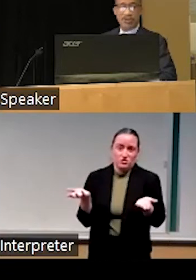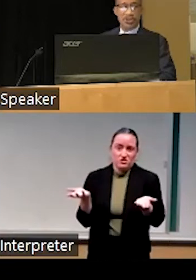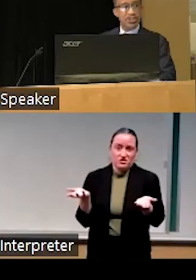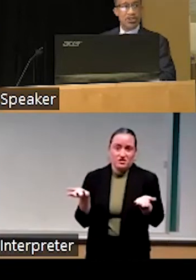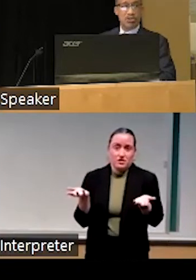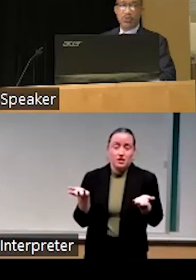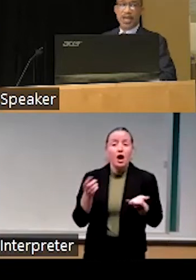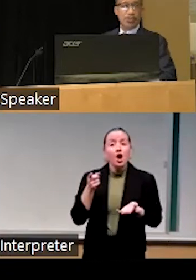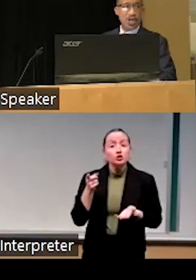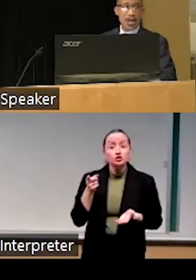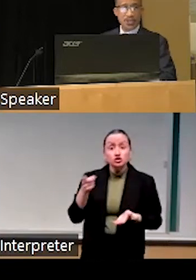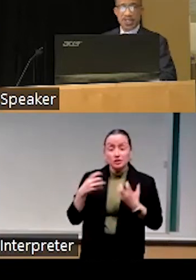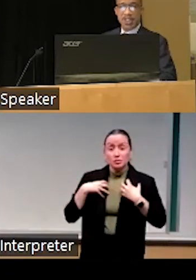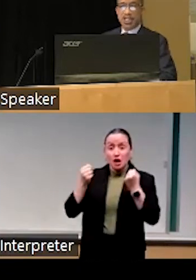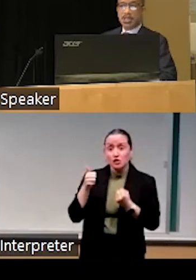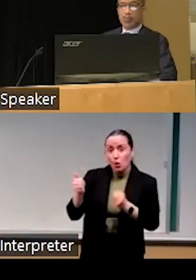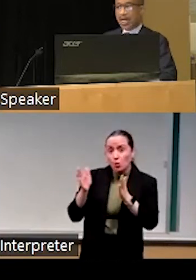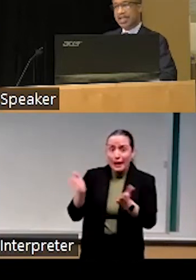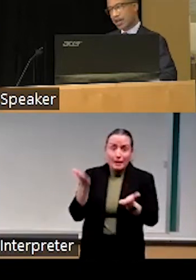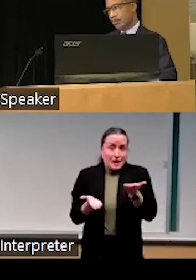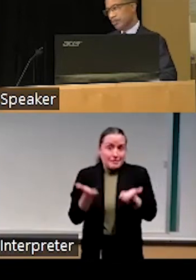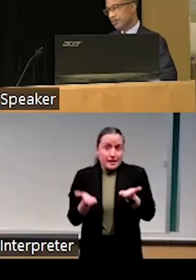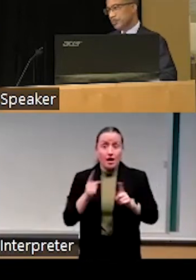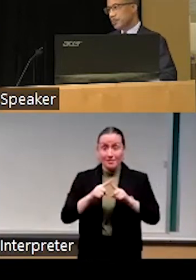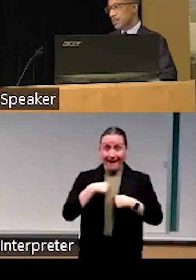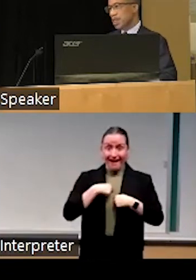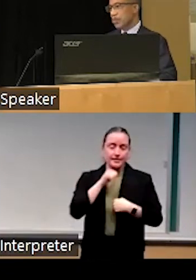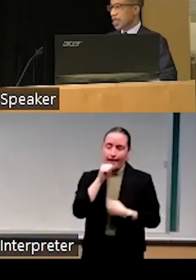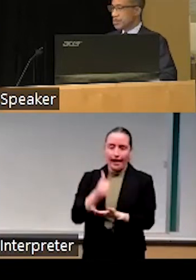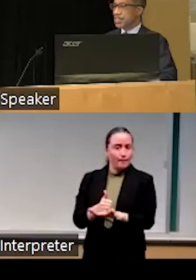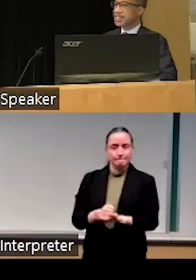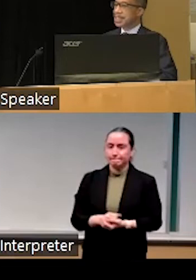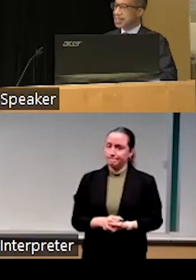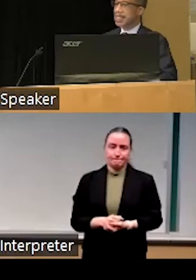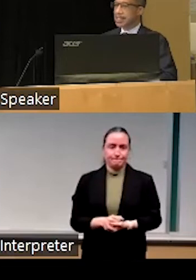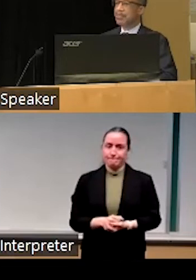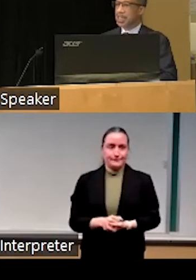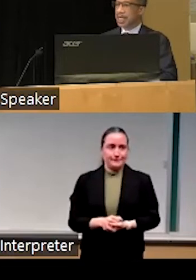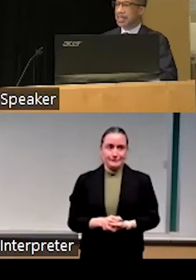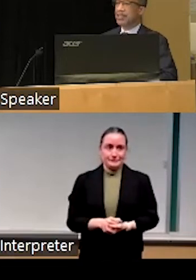recover in her own way perhaps but I didn't help and what I'm suggesting is that's something that